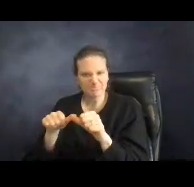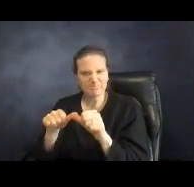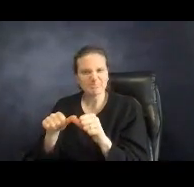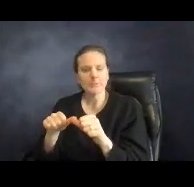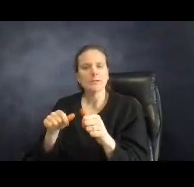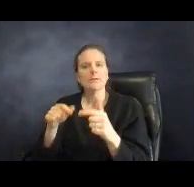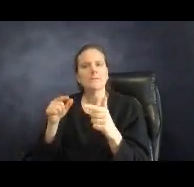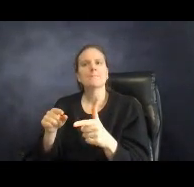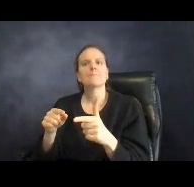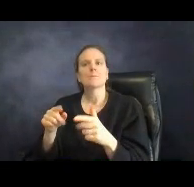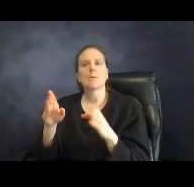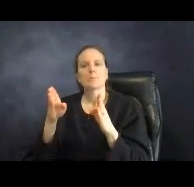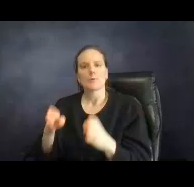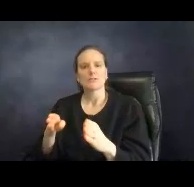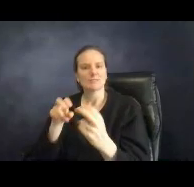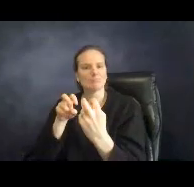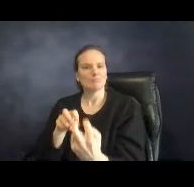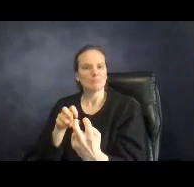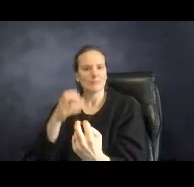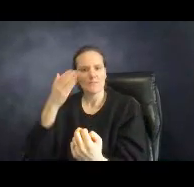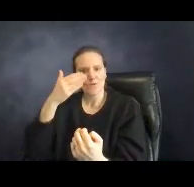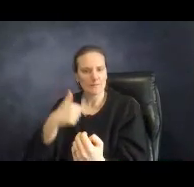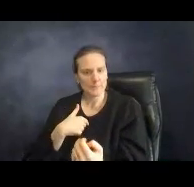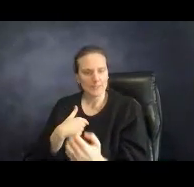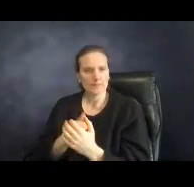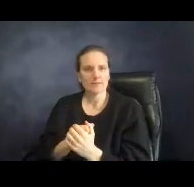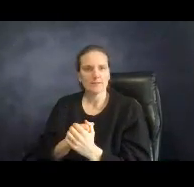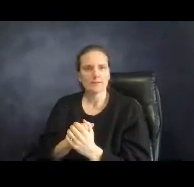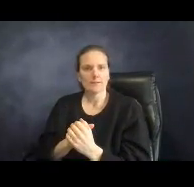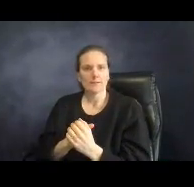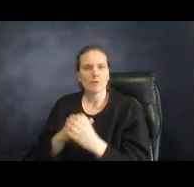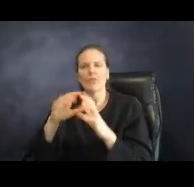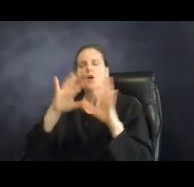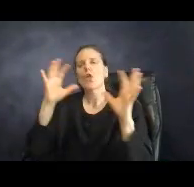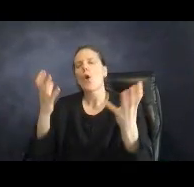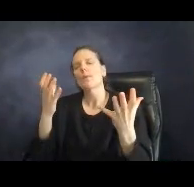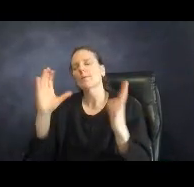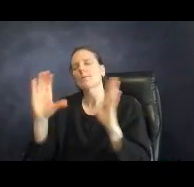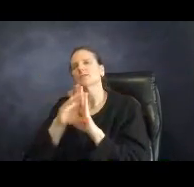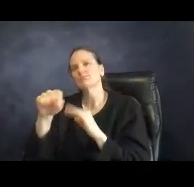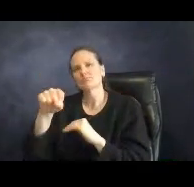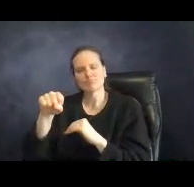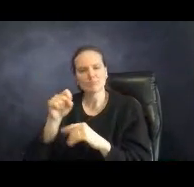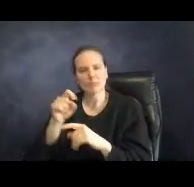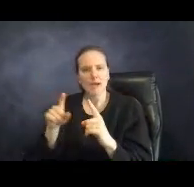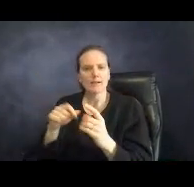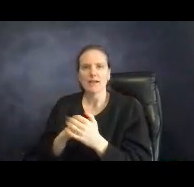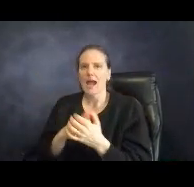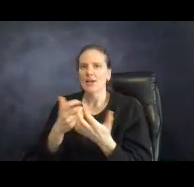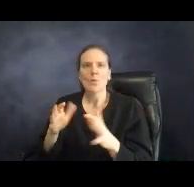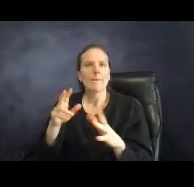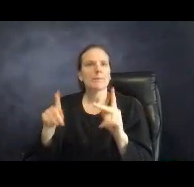to the person sitting right in front of me. I mean to the global picture too. But I never want anyone to walk away from an experience